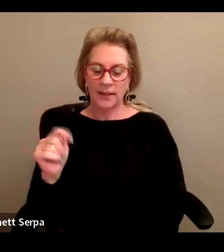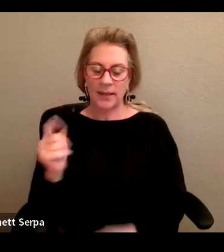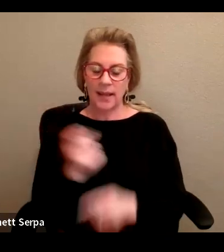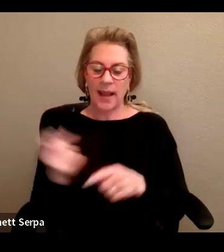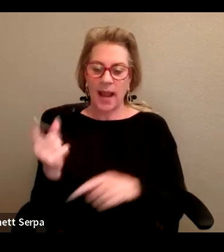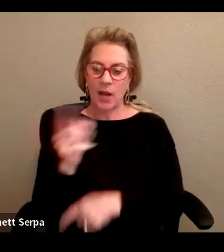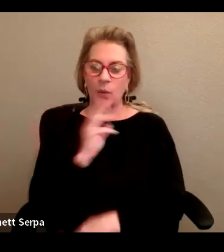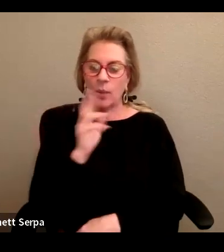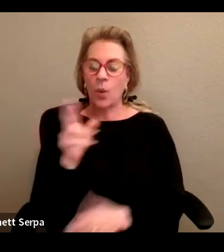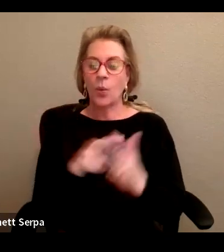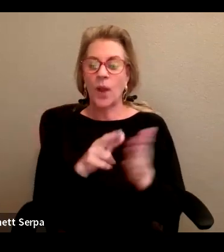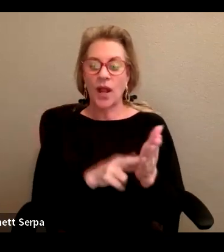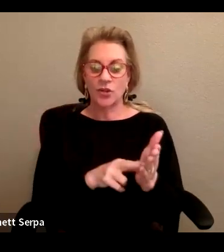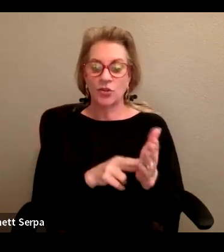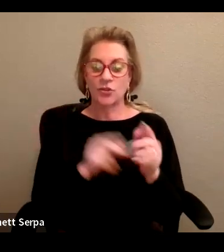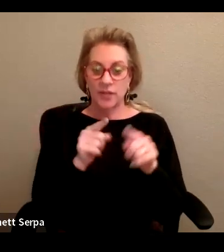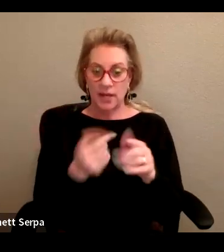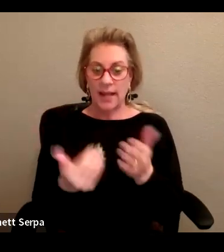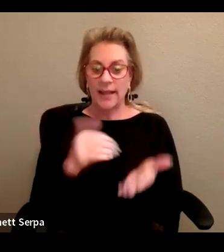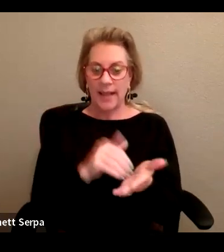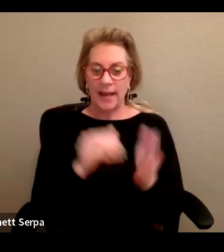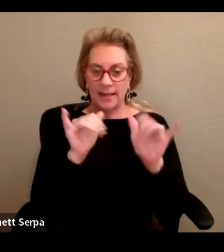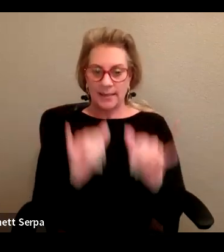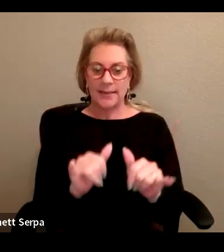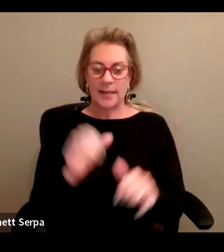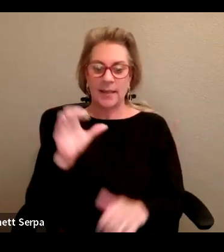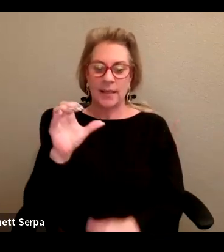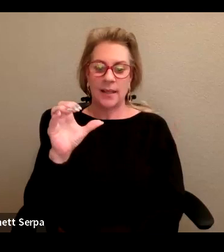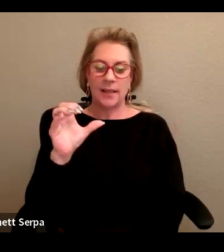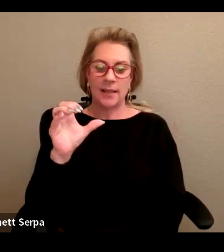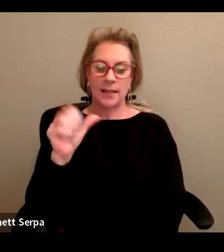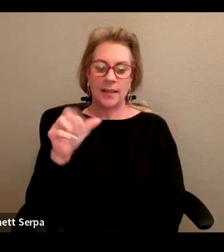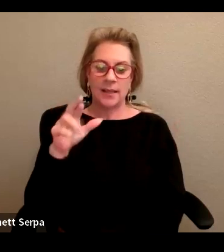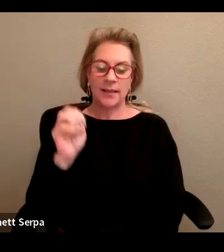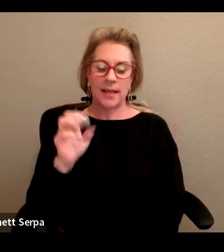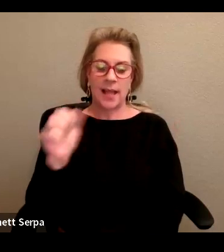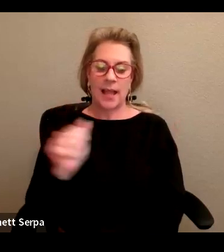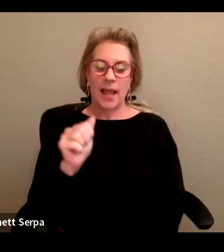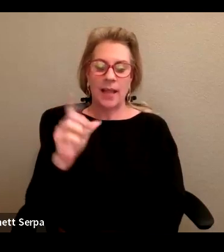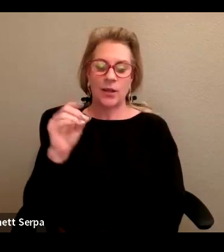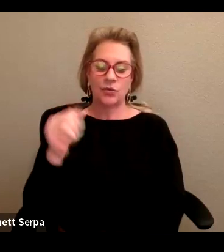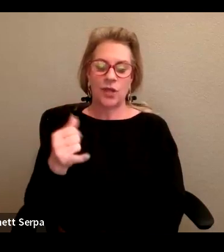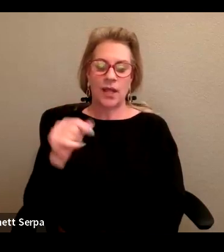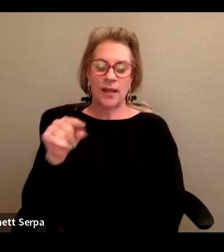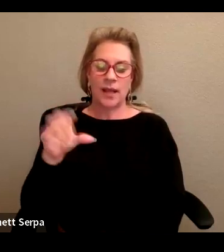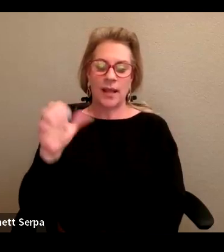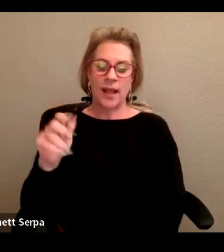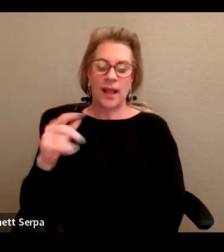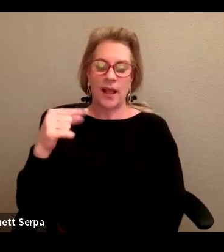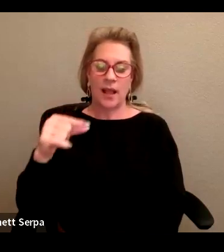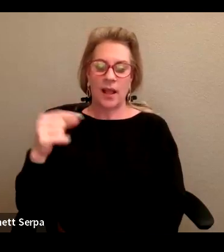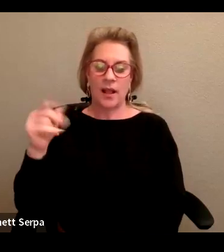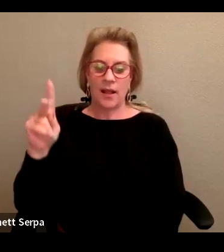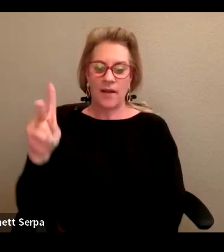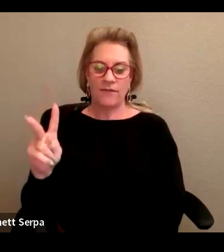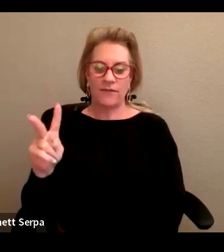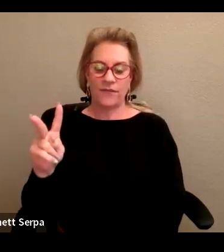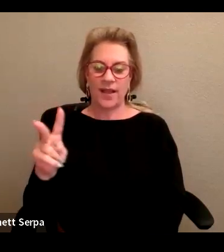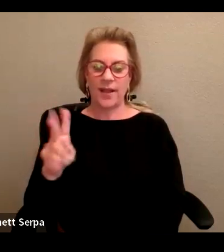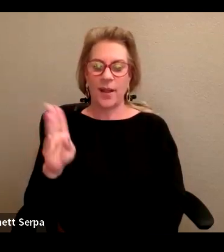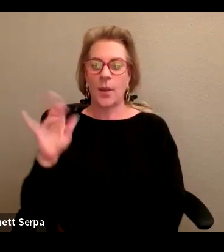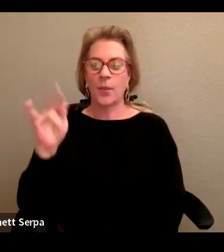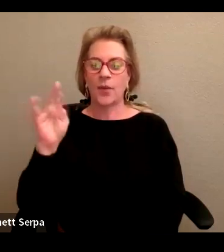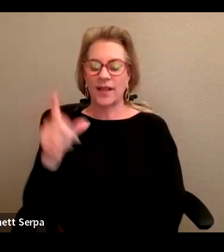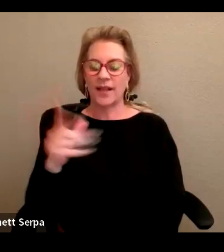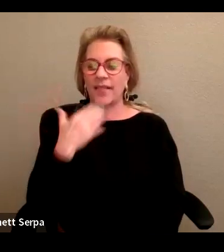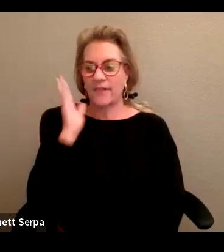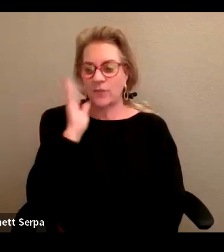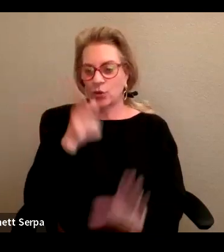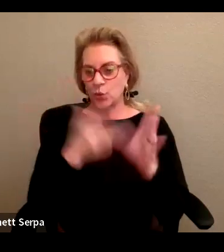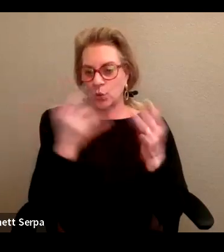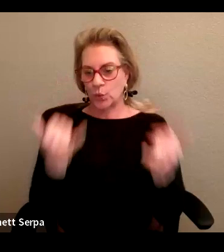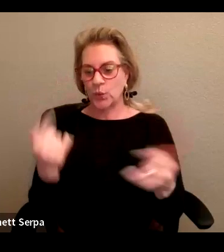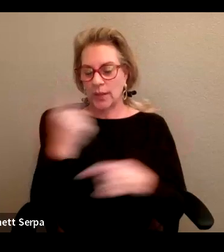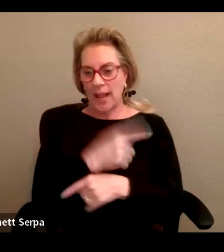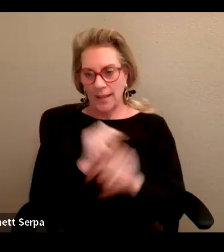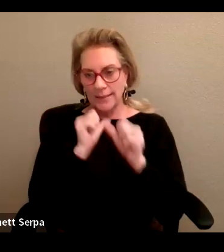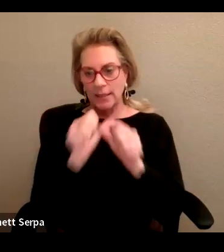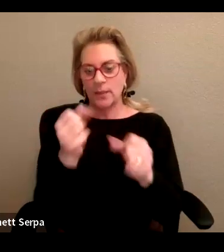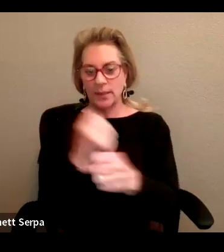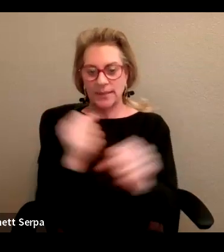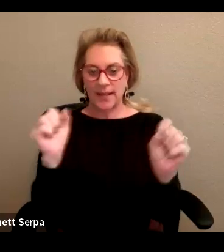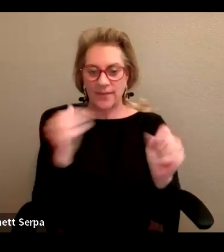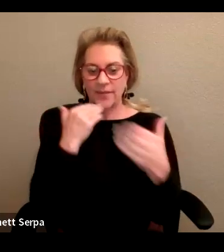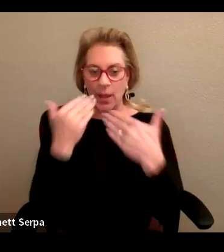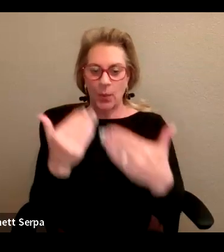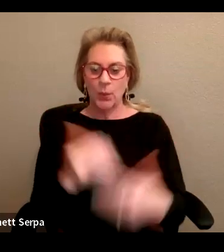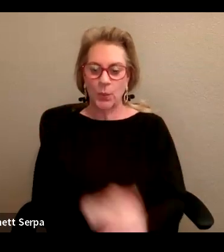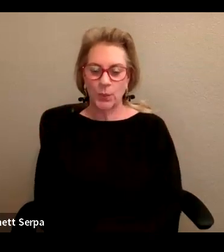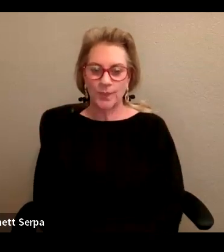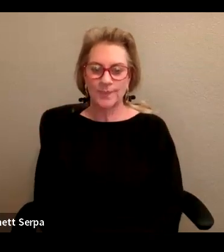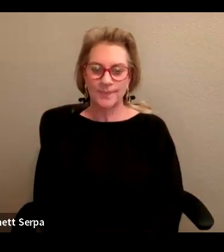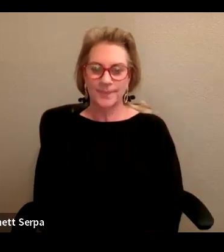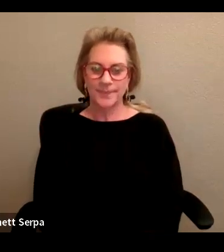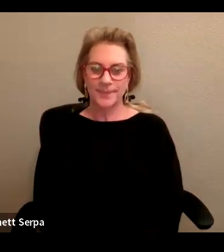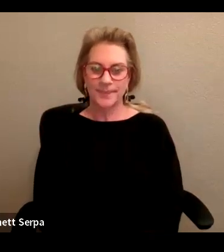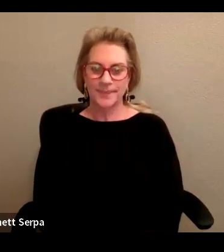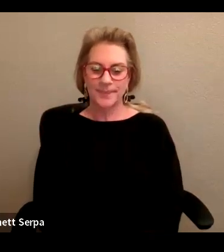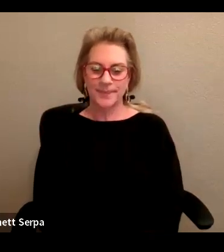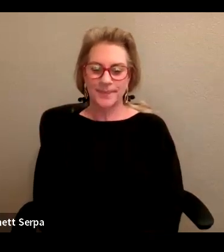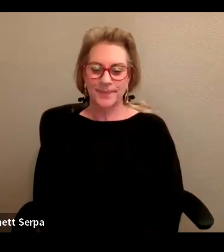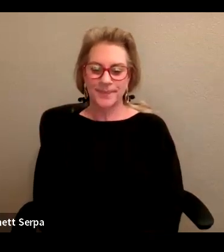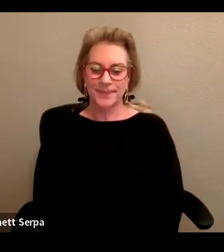at o. ca.gov /are/ Community briefings thank you for joining us today stay safe